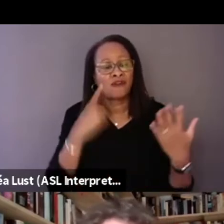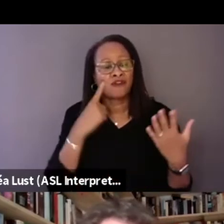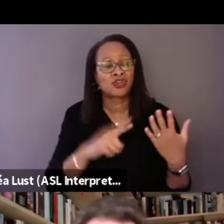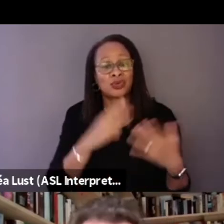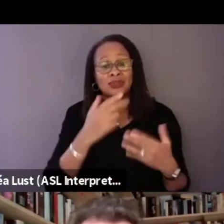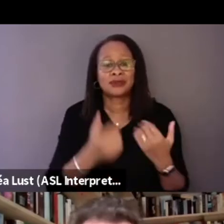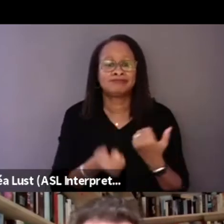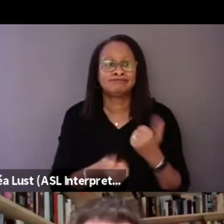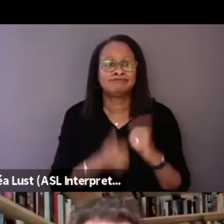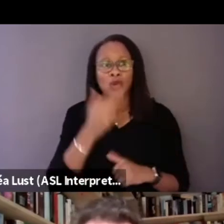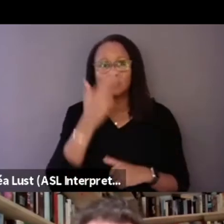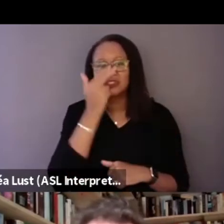of having a movie made about you?